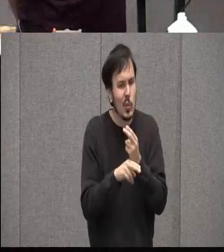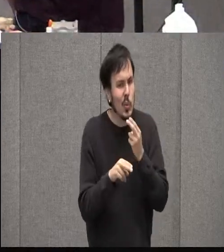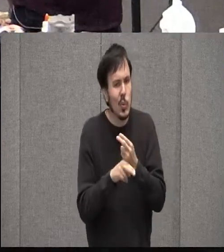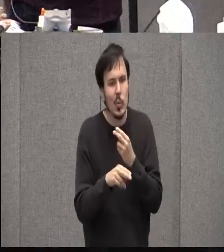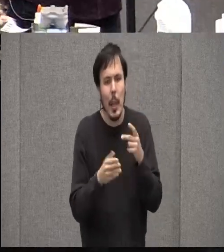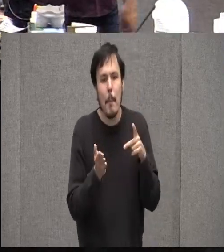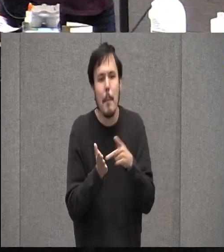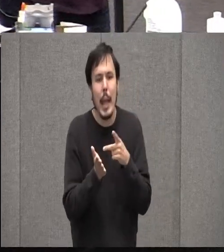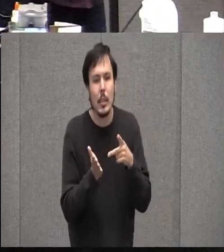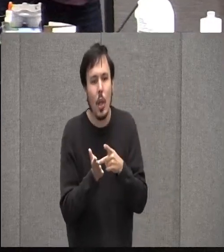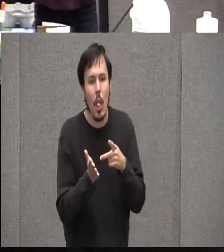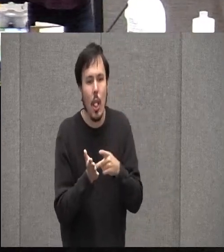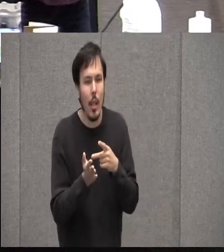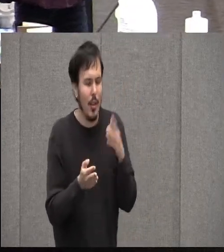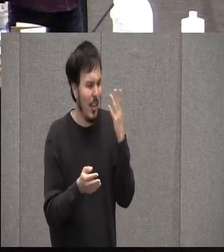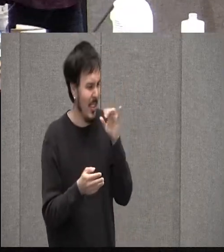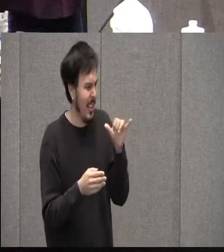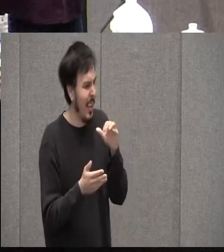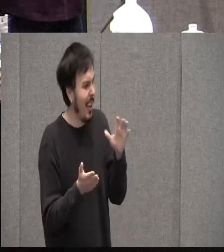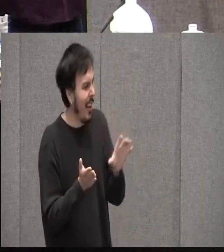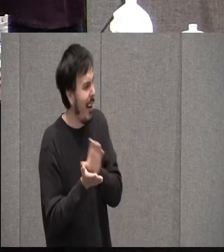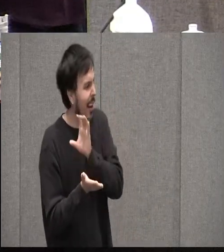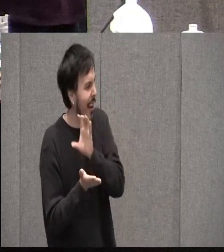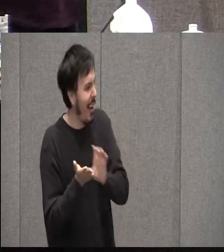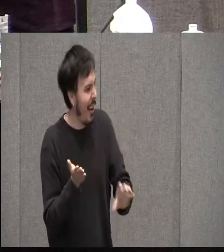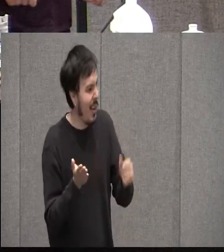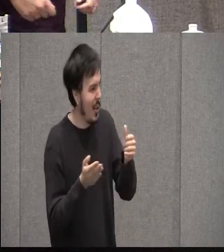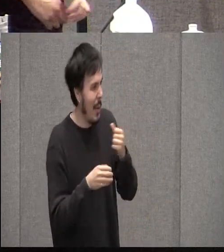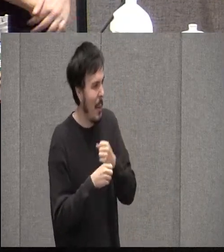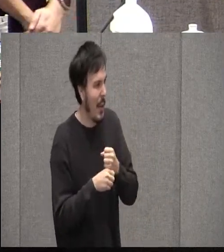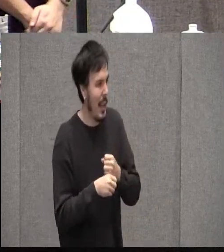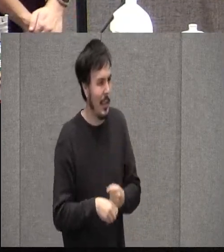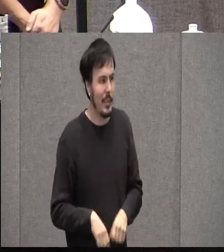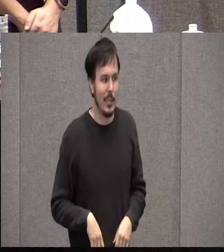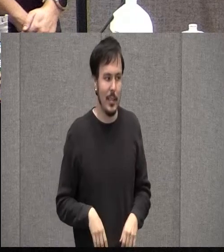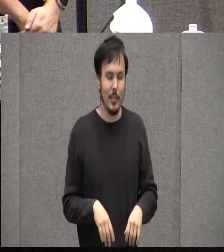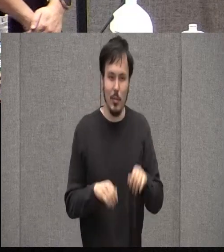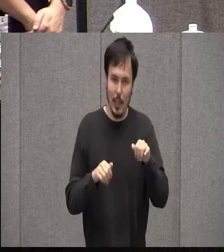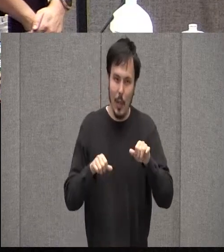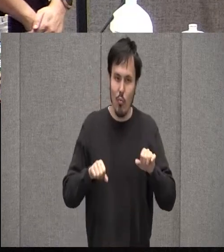Or you could feel like you're baking a little cake or something, a little rolling pin. - You could use a rolling pin to roll your dough.